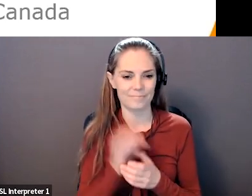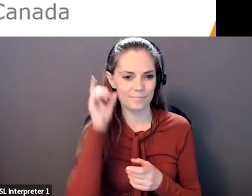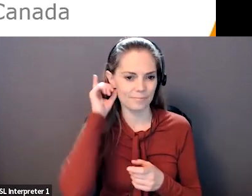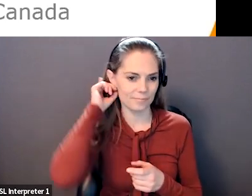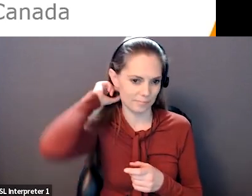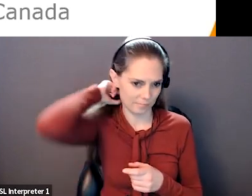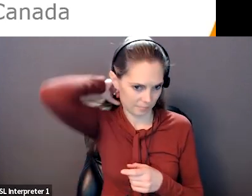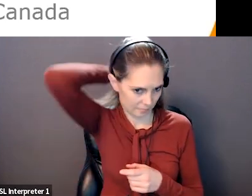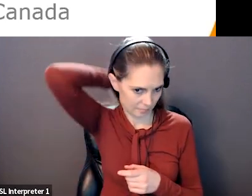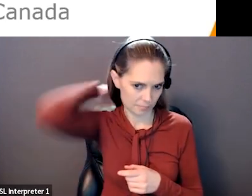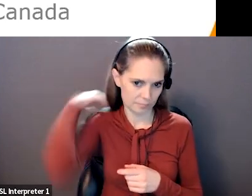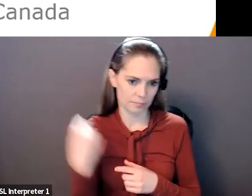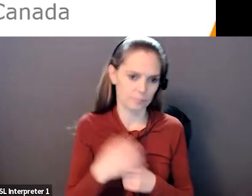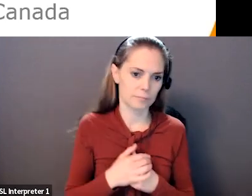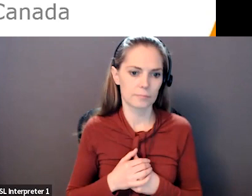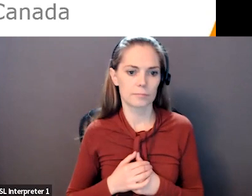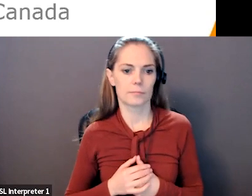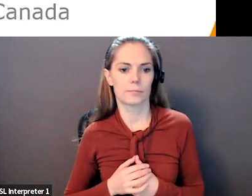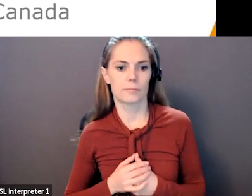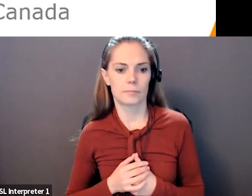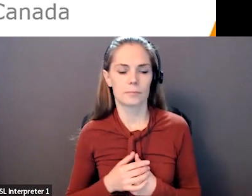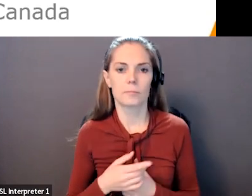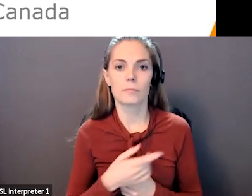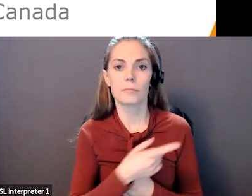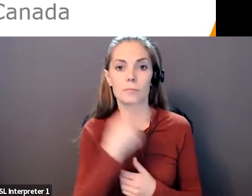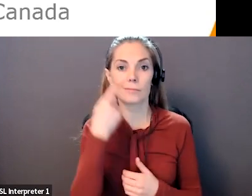Jessica just said I think a lot of this will kind of tie up what is being seen clinically